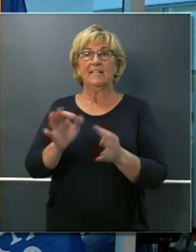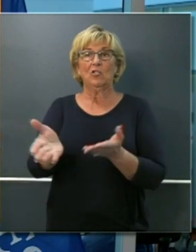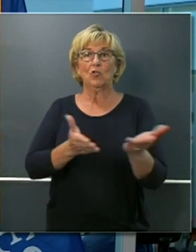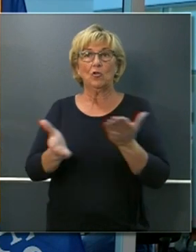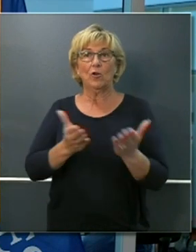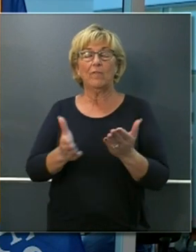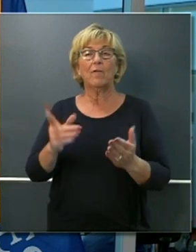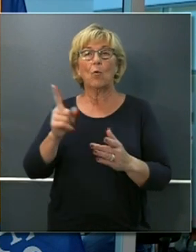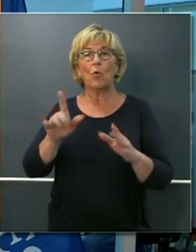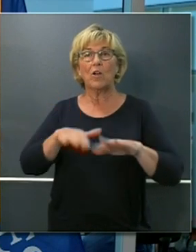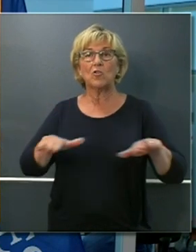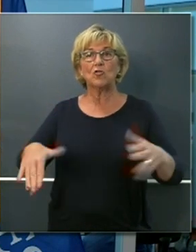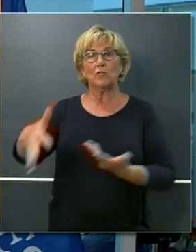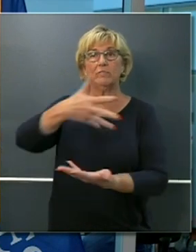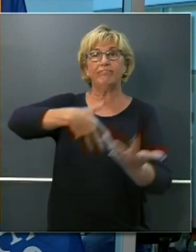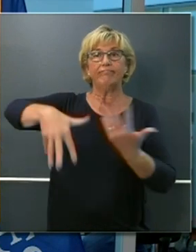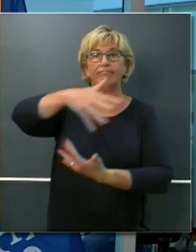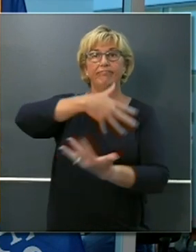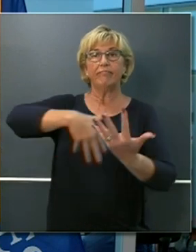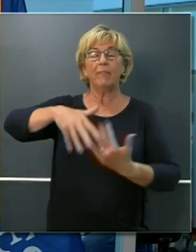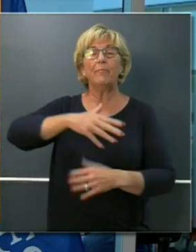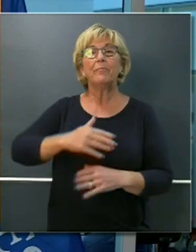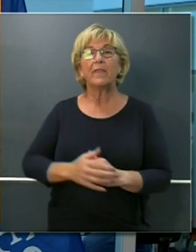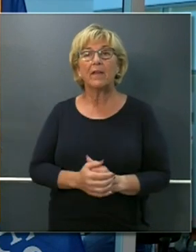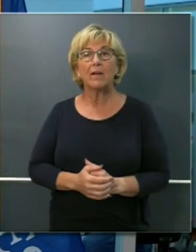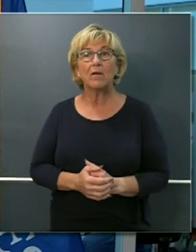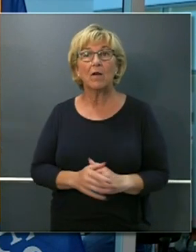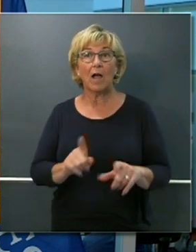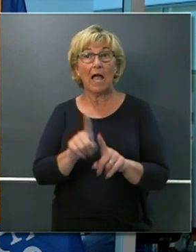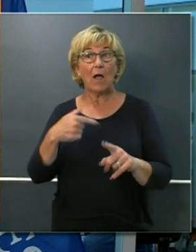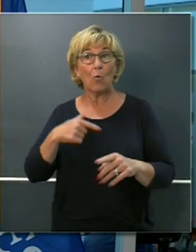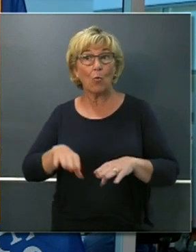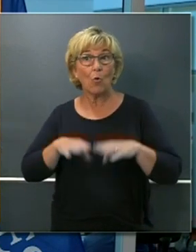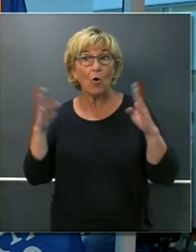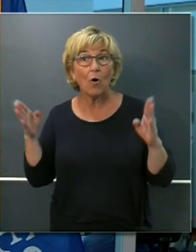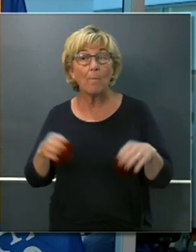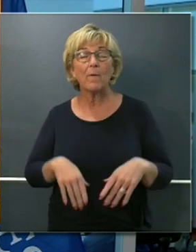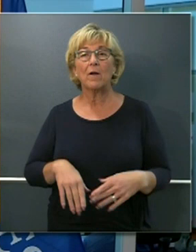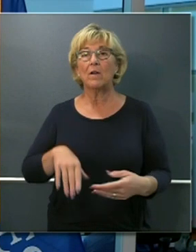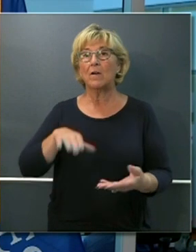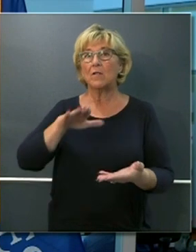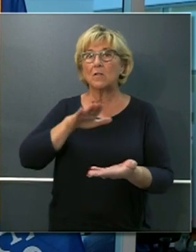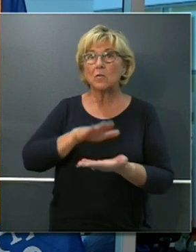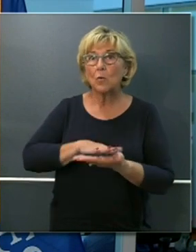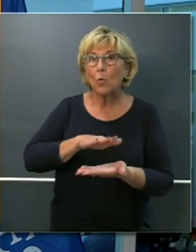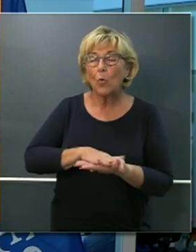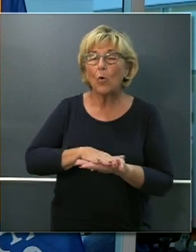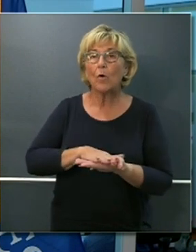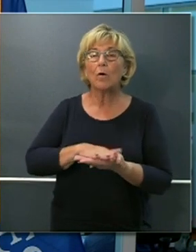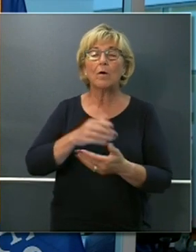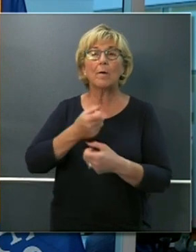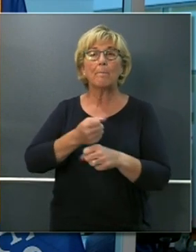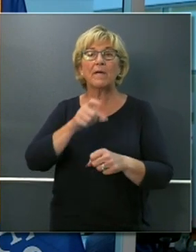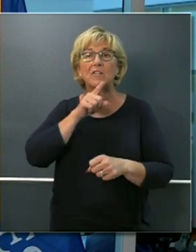MAY HAVE OCCURRED. WE BEEN FOCUSED ON MAKING SURE THAT THE ENVIRONMENT IS SAFE FOR KIDS BUT ALSO SAFE FOR TEACHERS AND THOSE PROVIDING ESSENTIAL